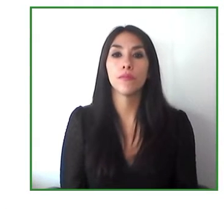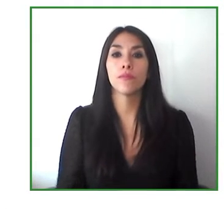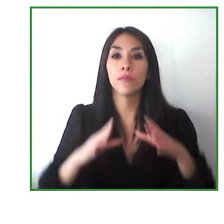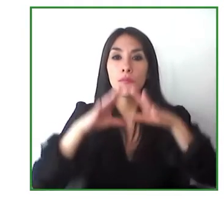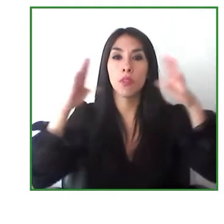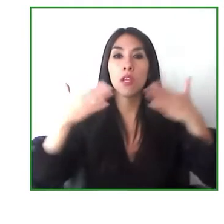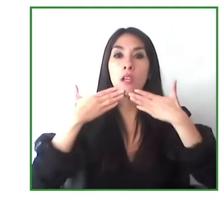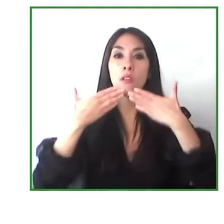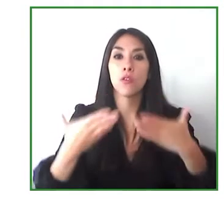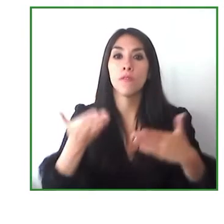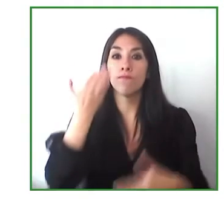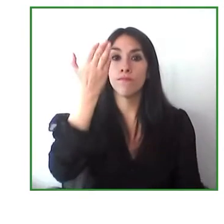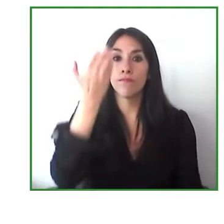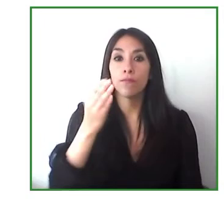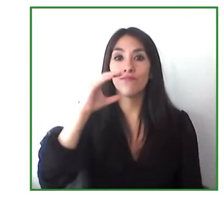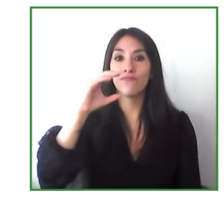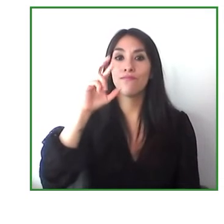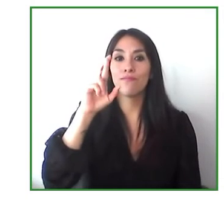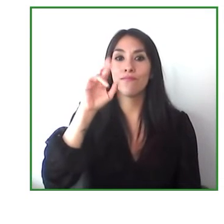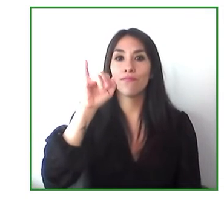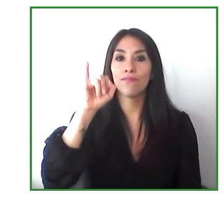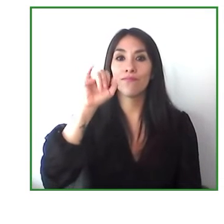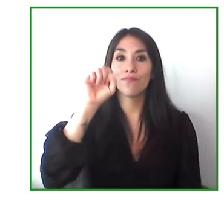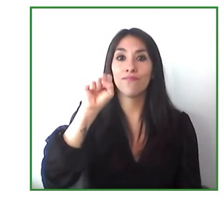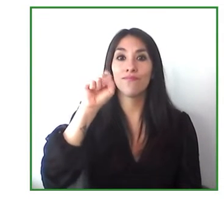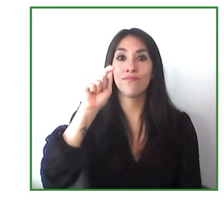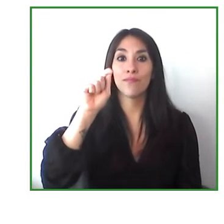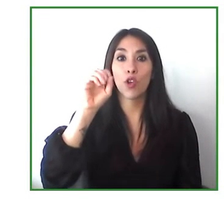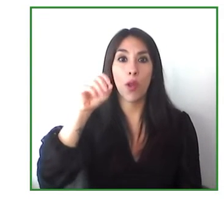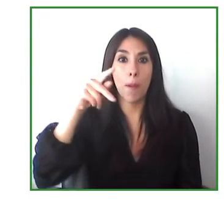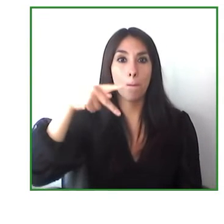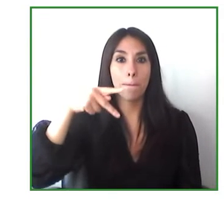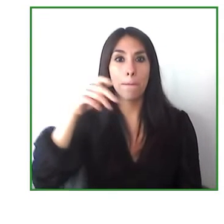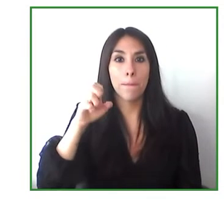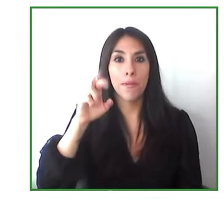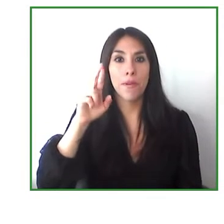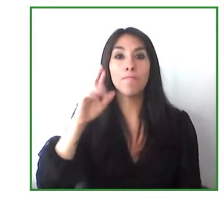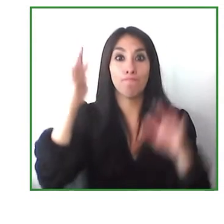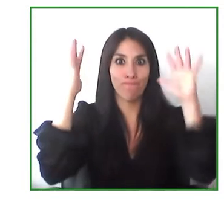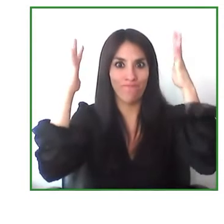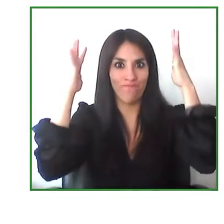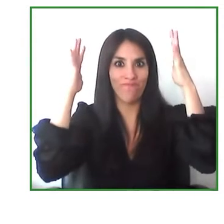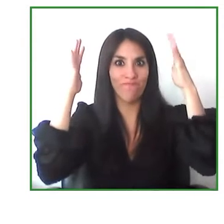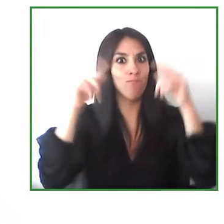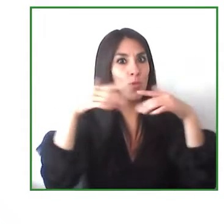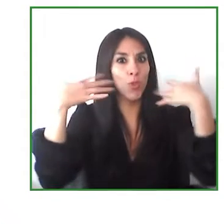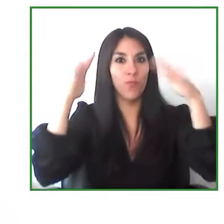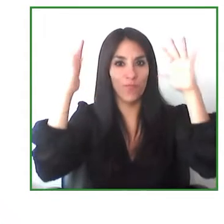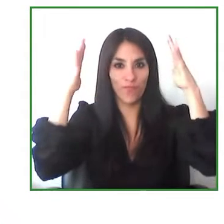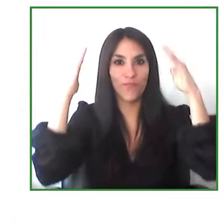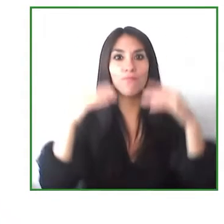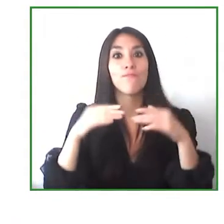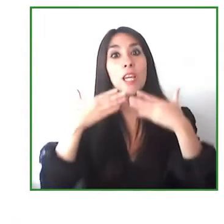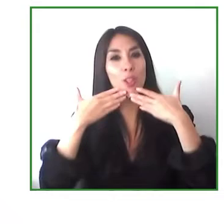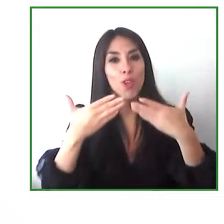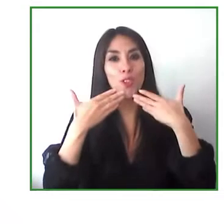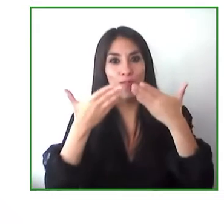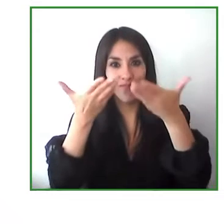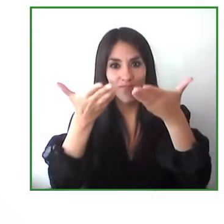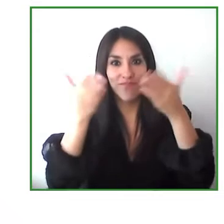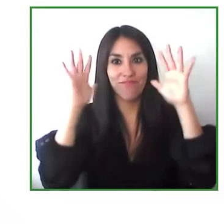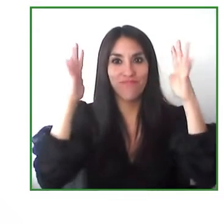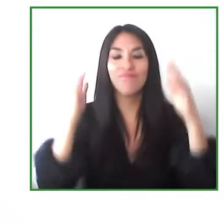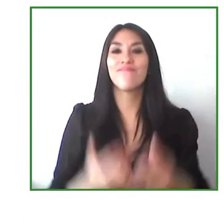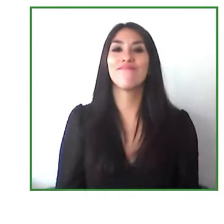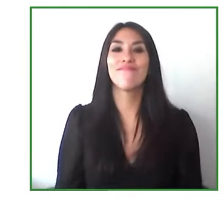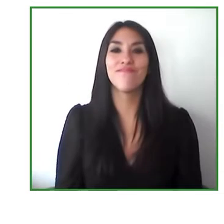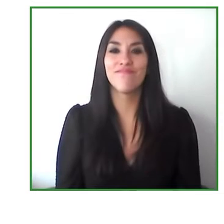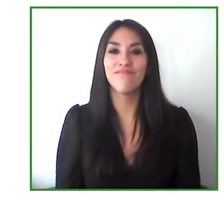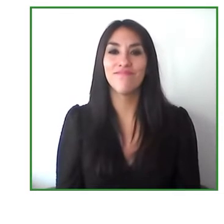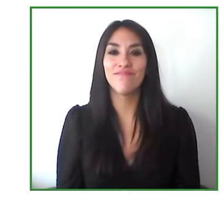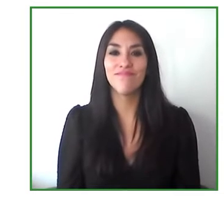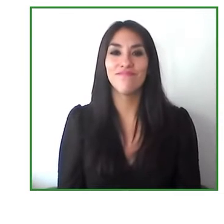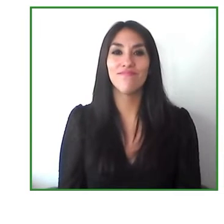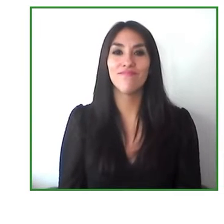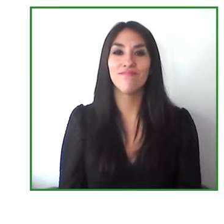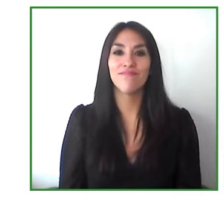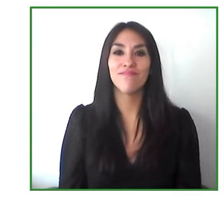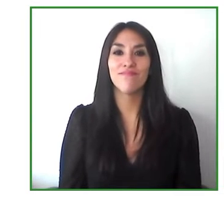thank you very much chris and tommy for that wonderful presentation